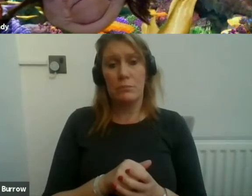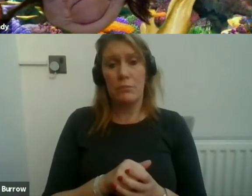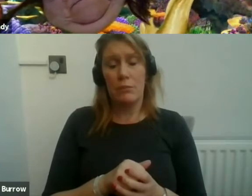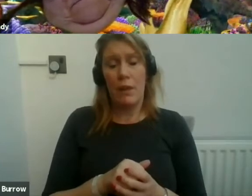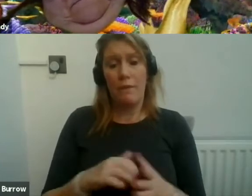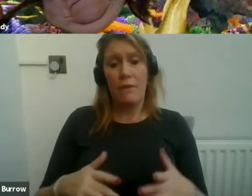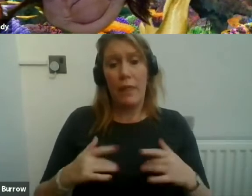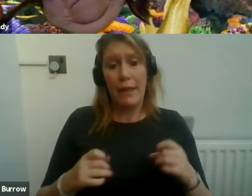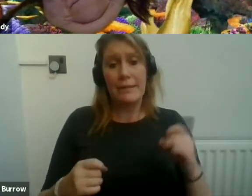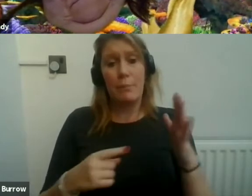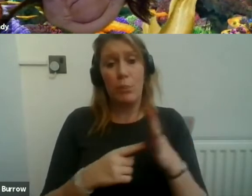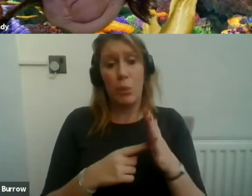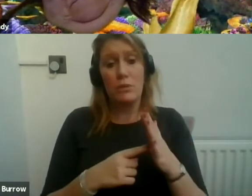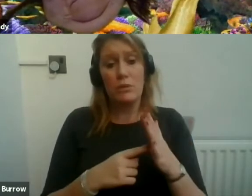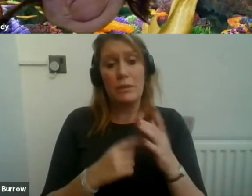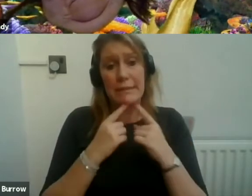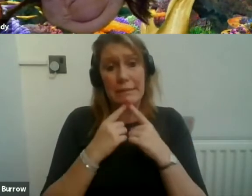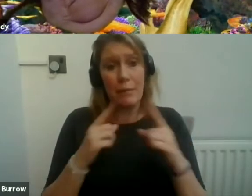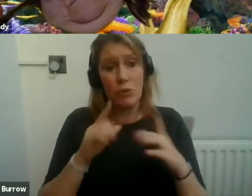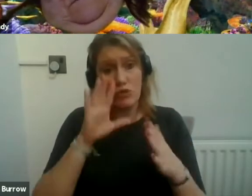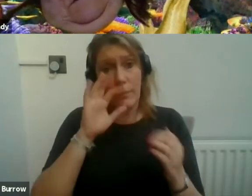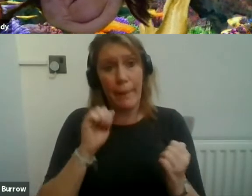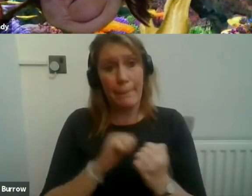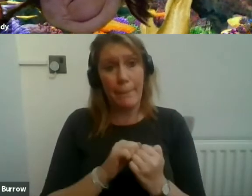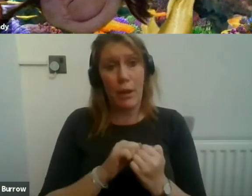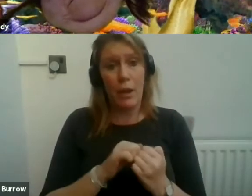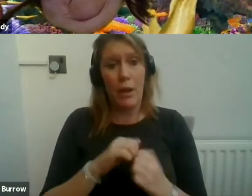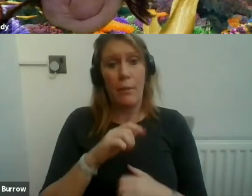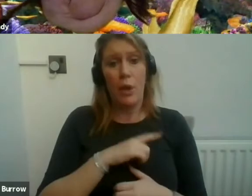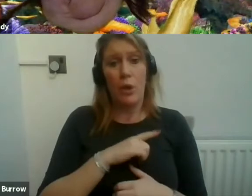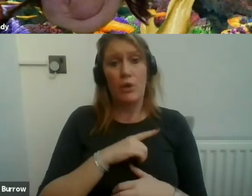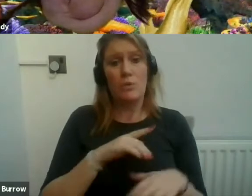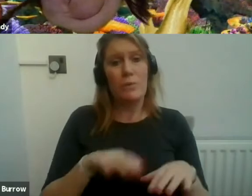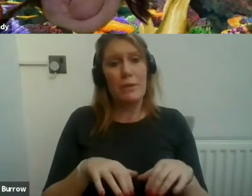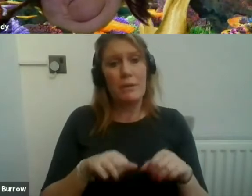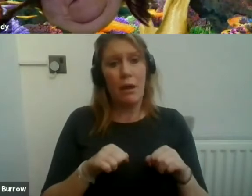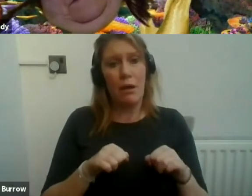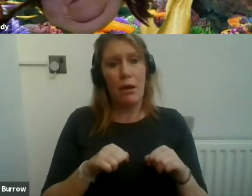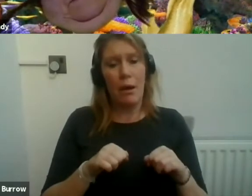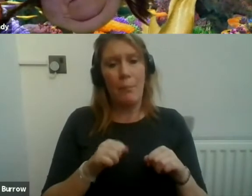We drop a pebble in a pond, we don't see where the ripples go. But the ripples are